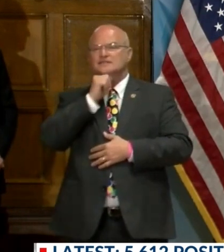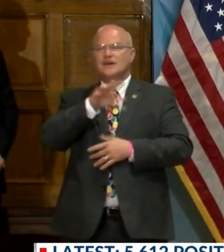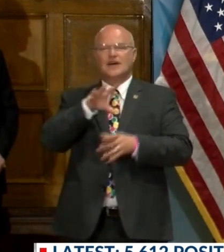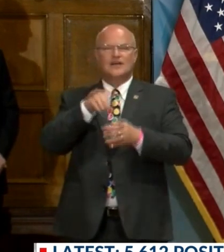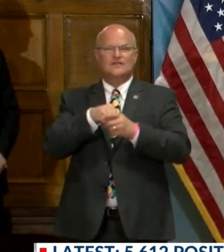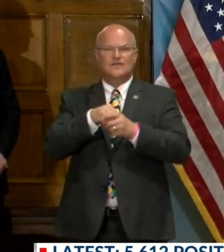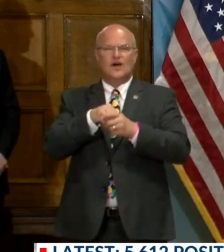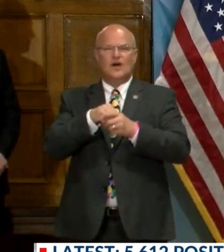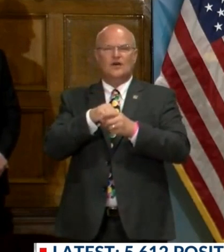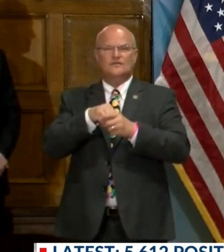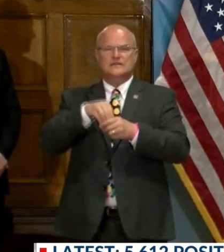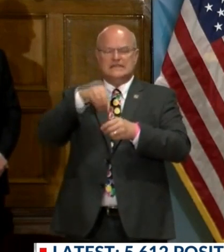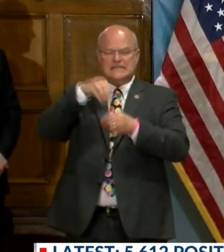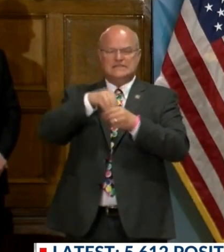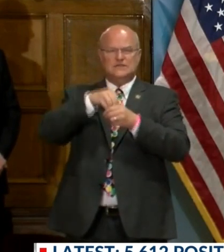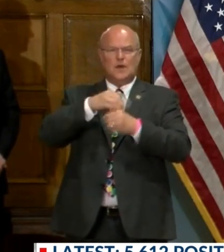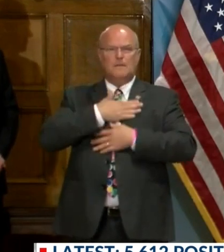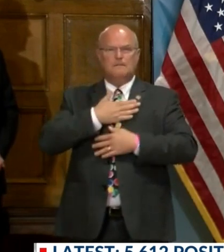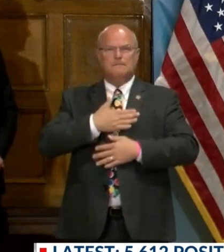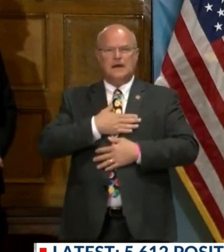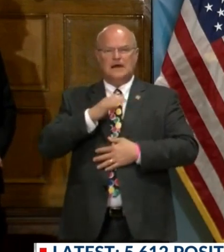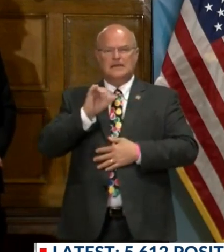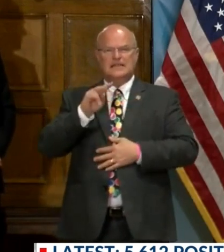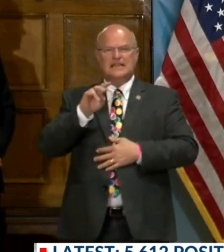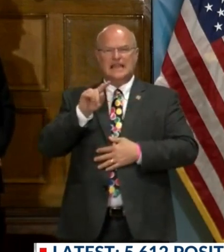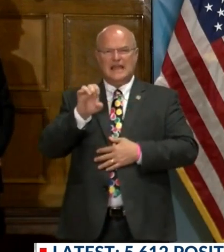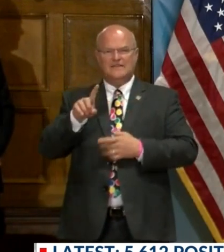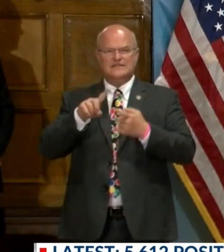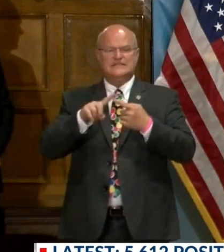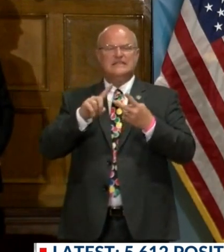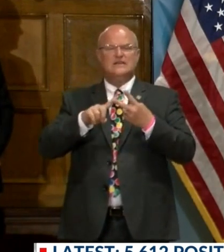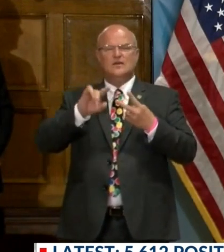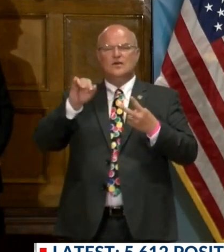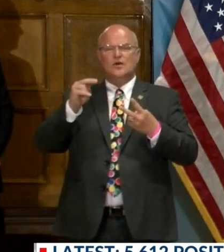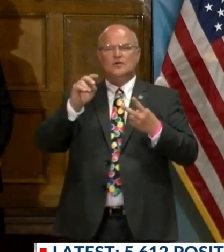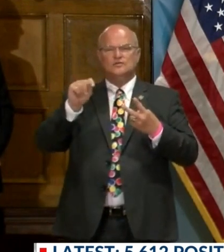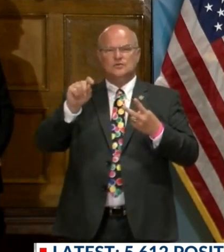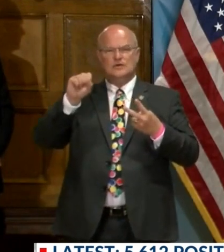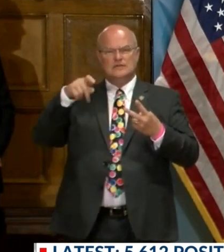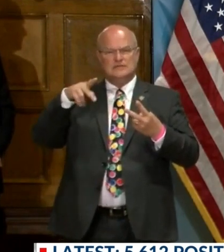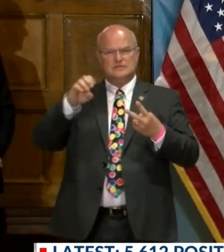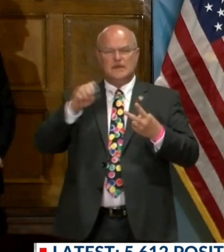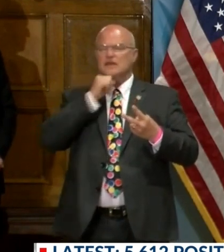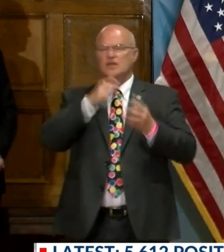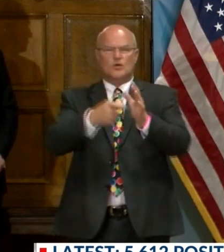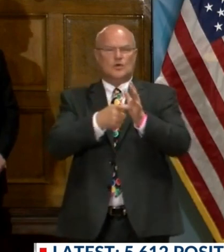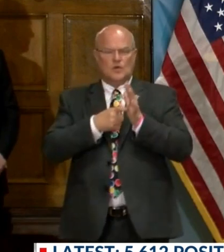TESTING, PRE-OPERATE TESTING, IF THEY ARE PERFORMED OUTSIDE A